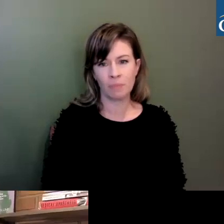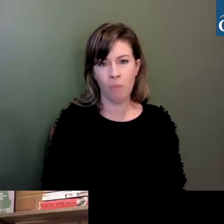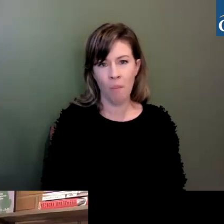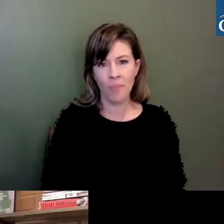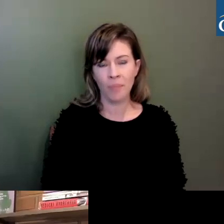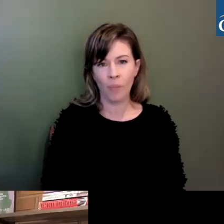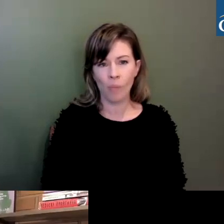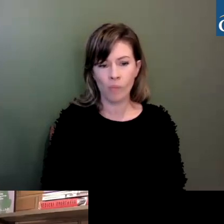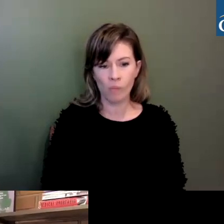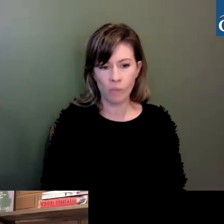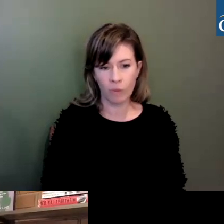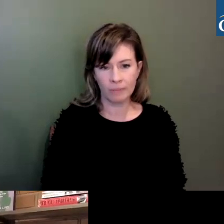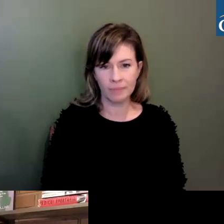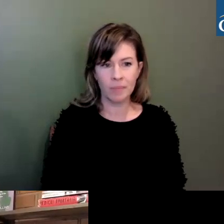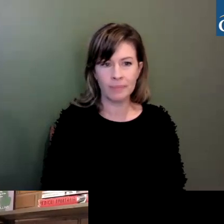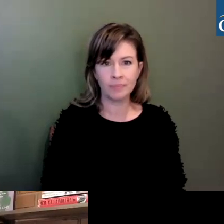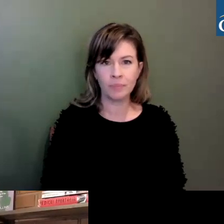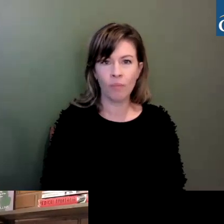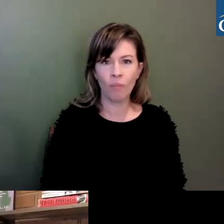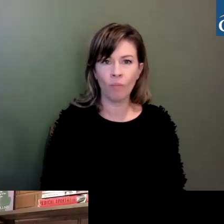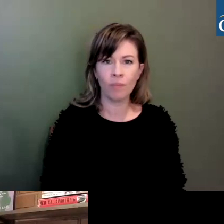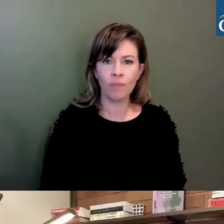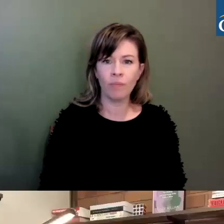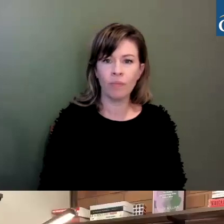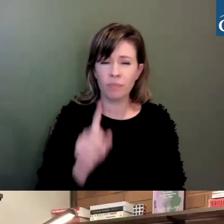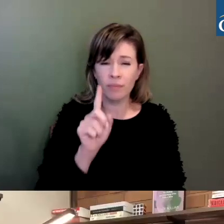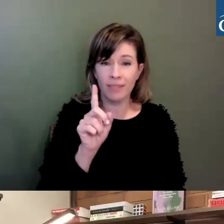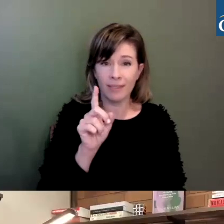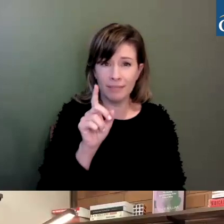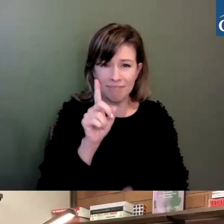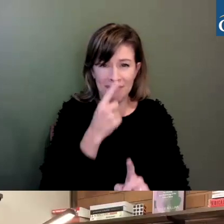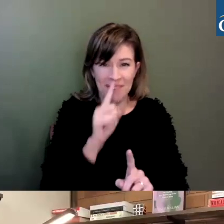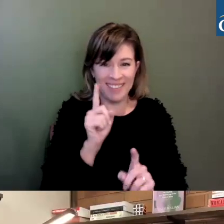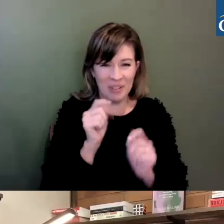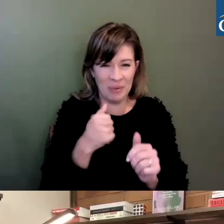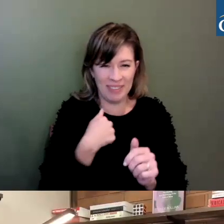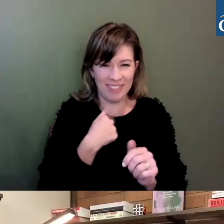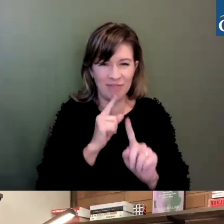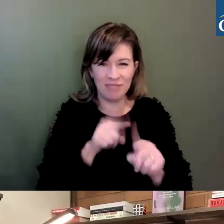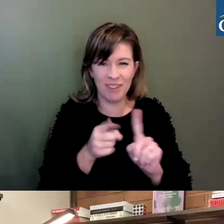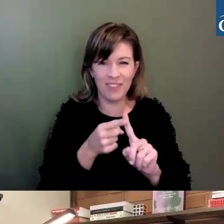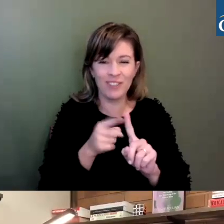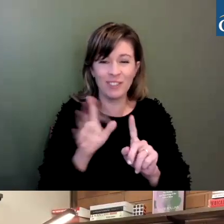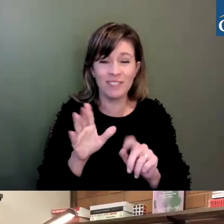» DR. OLIVER ROLLINS: Can I respond real quick to that? » ILARIA BERTELETTI: Sure. » DR. OLIVER ROLLINS: I think